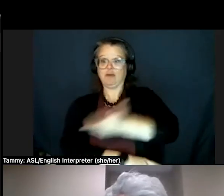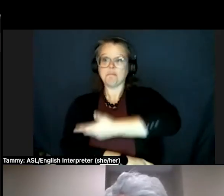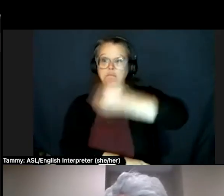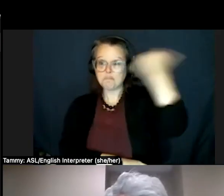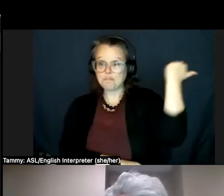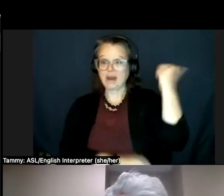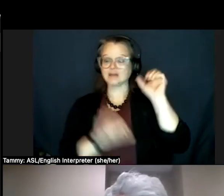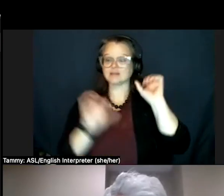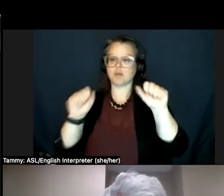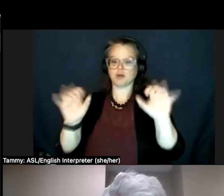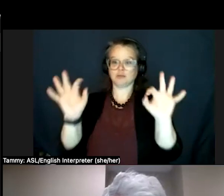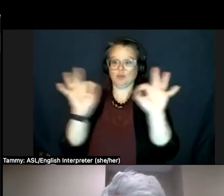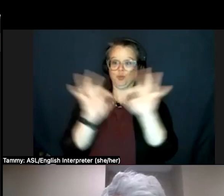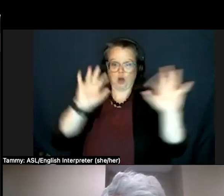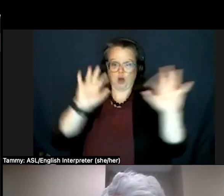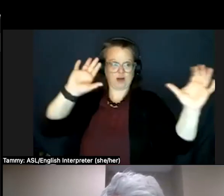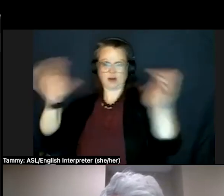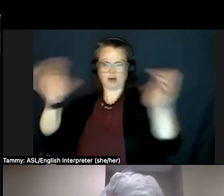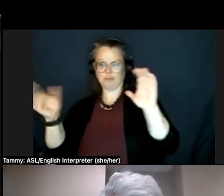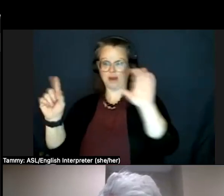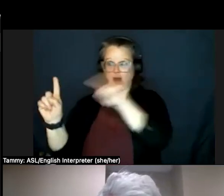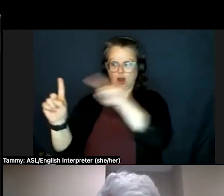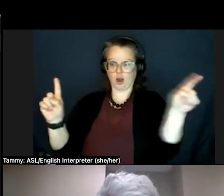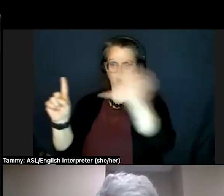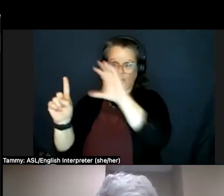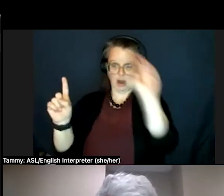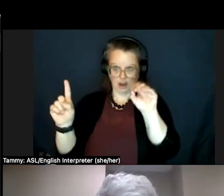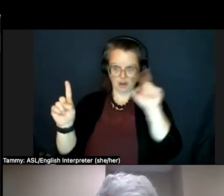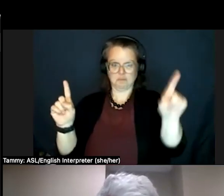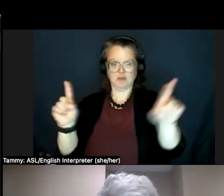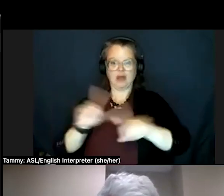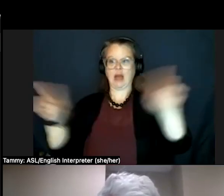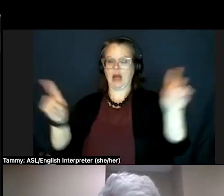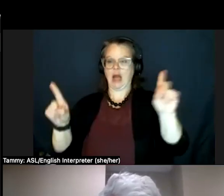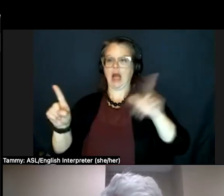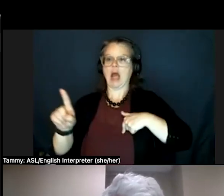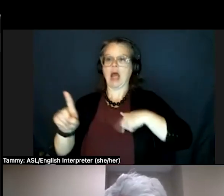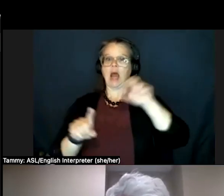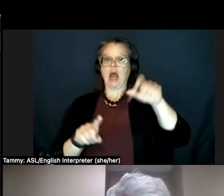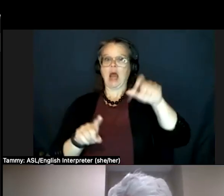And then the last item that 2Ship has been able to do with us as we've been able to